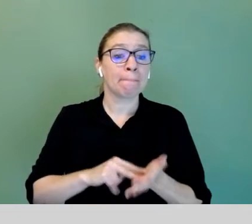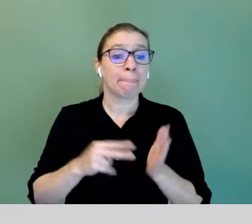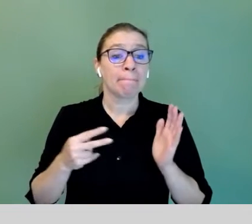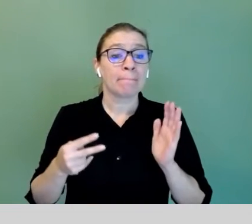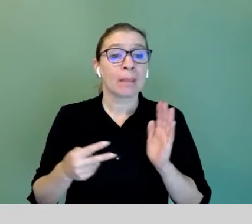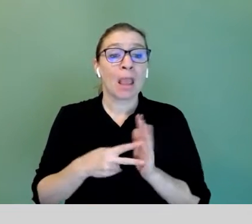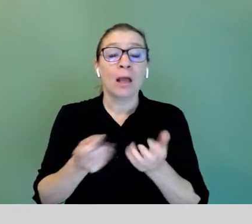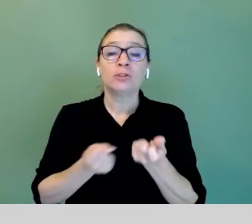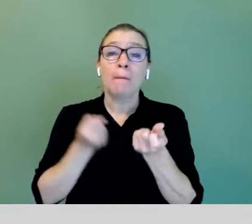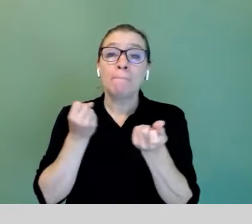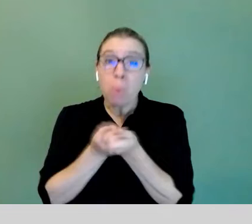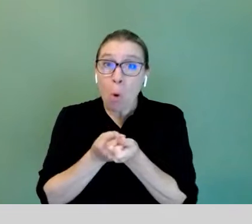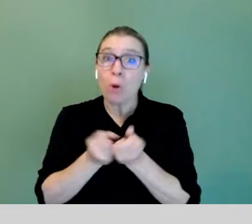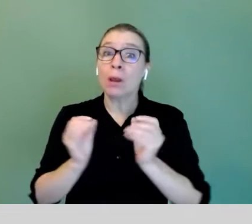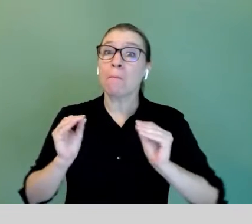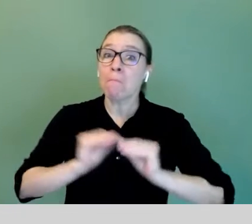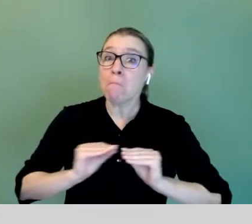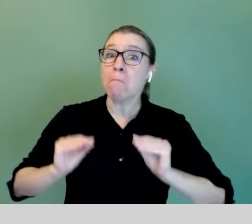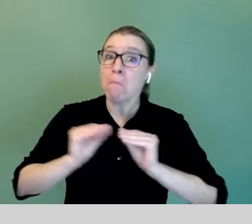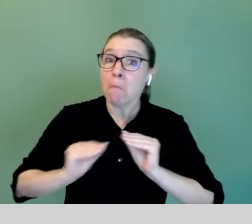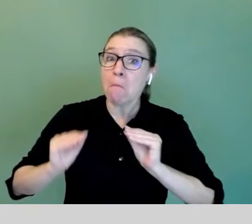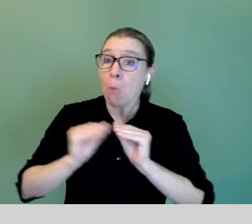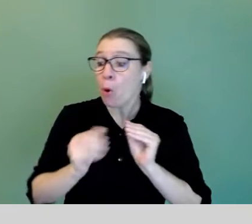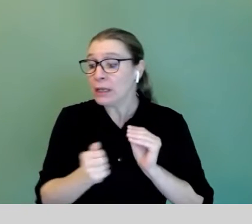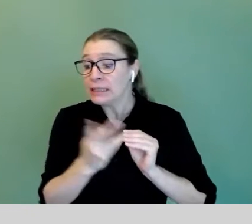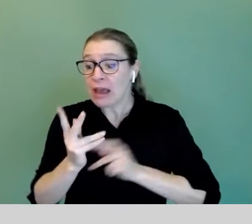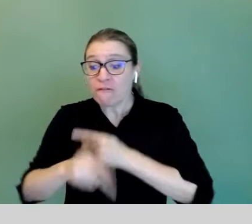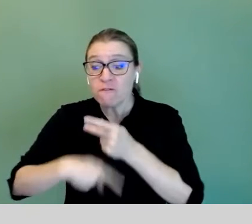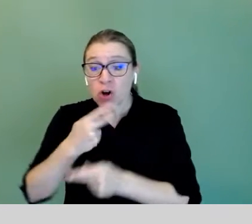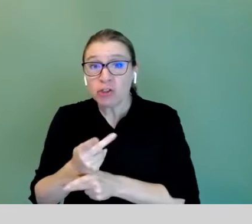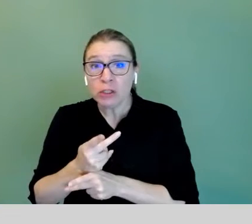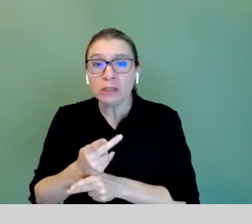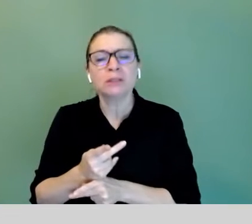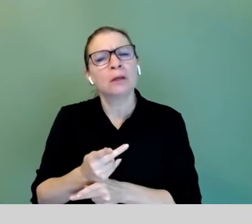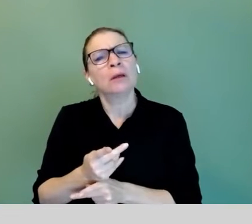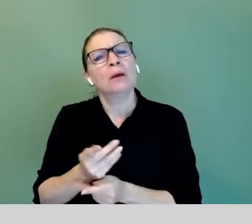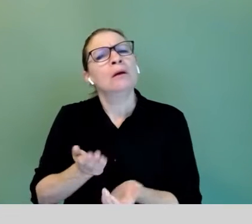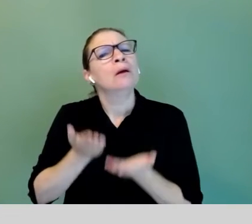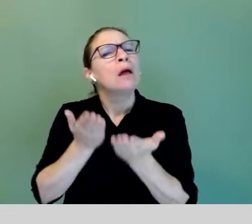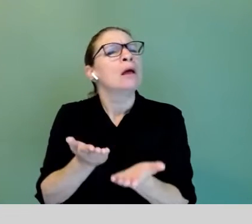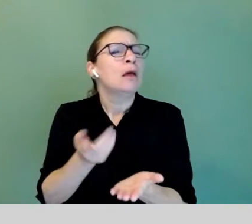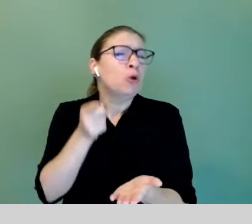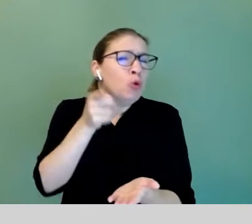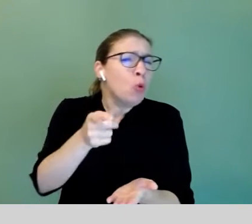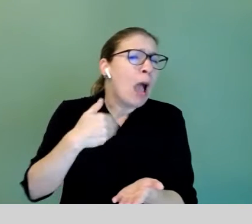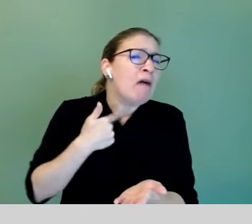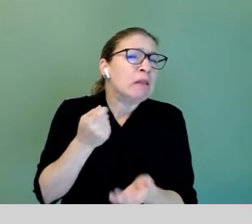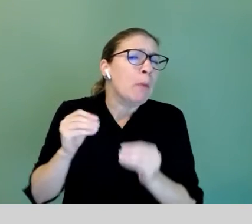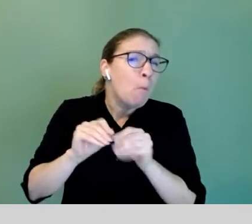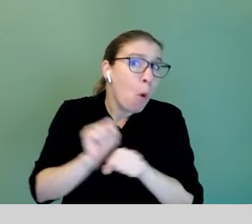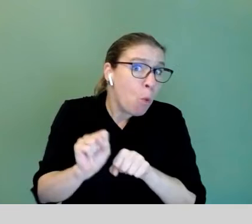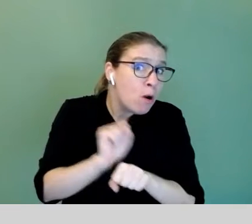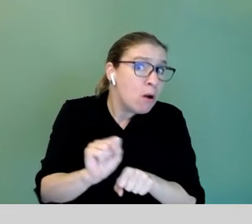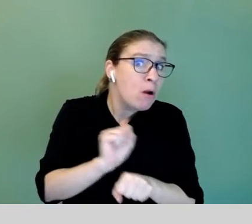This means that supporting more versions or multiple versions gives you a little bit more work,